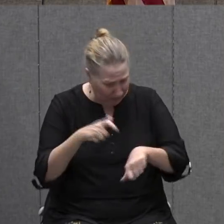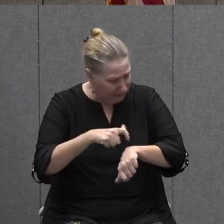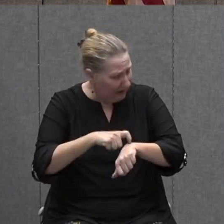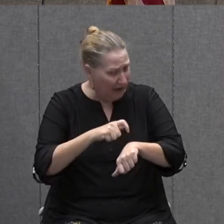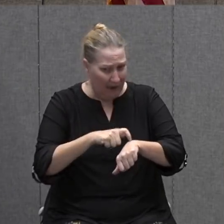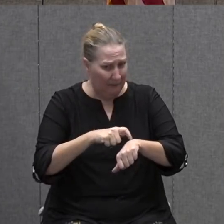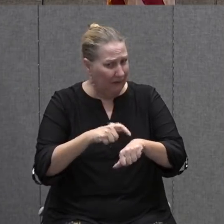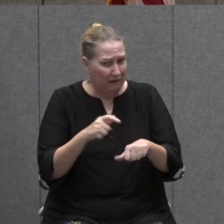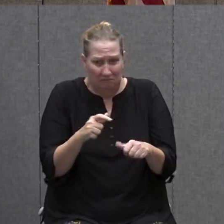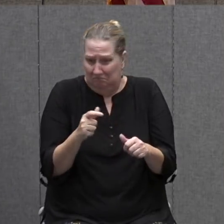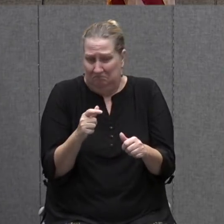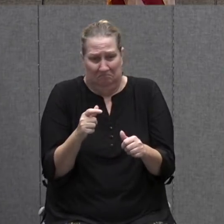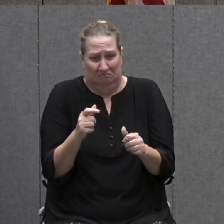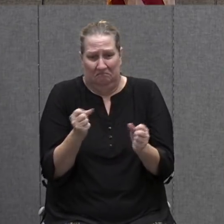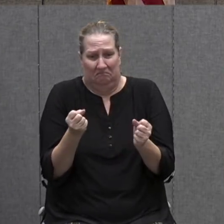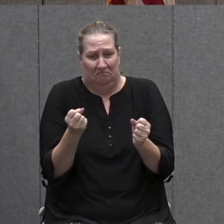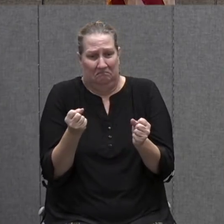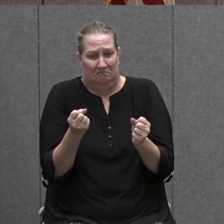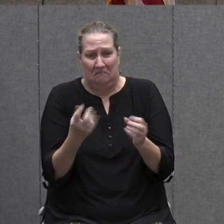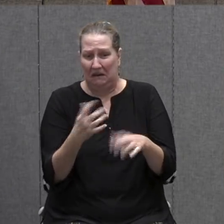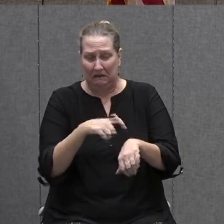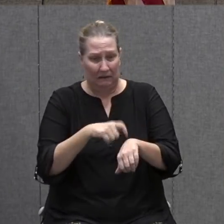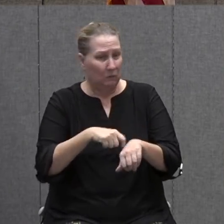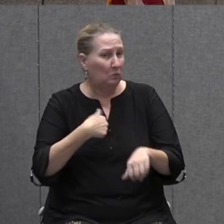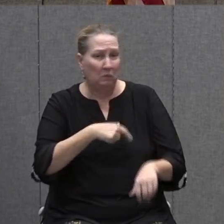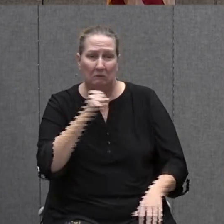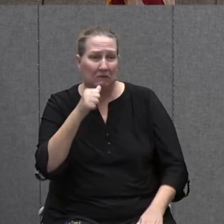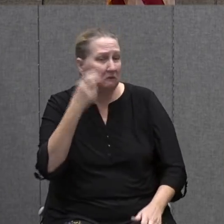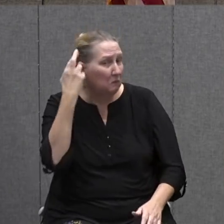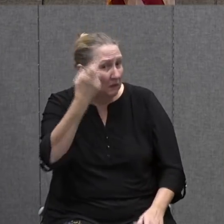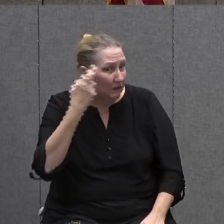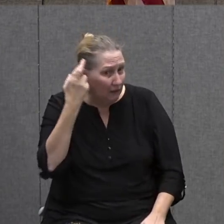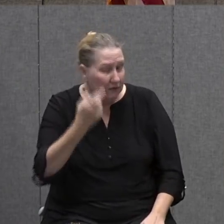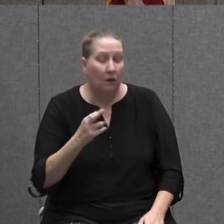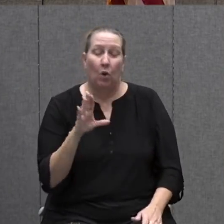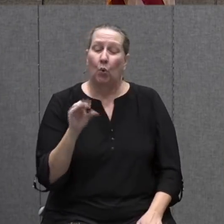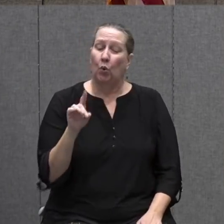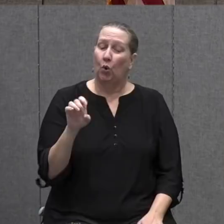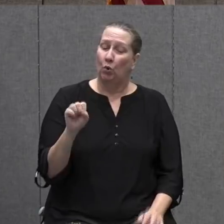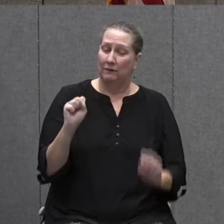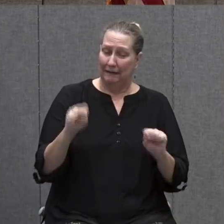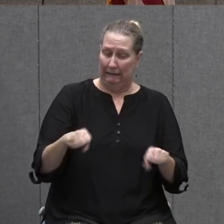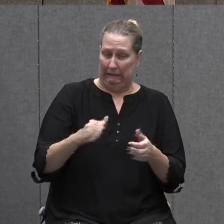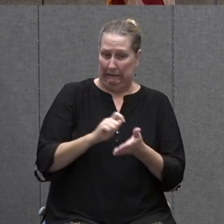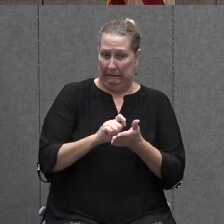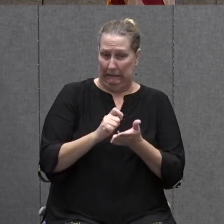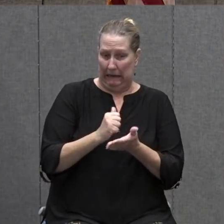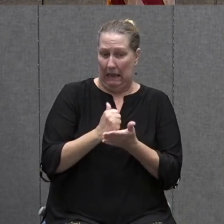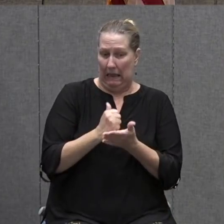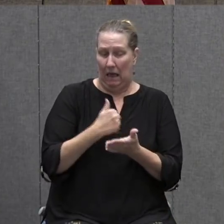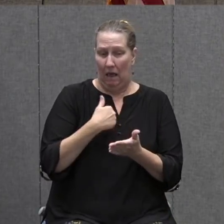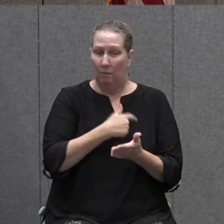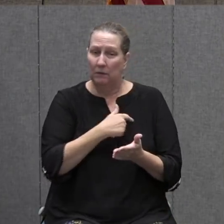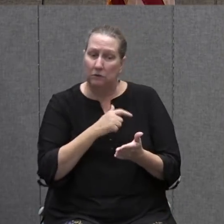And so codes help us write messages in other ways besides the language, the way we talk,